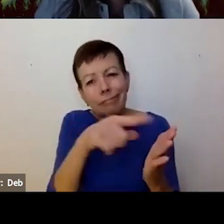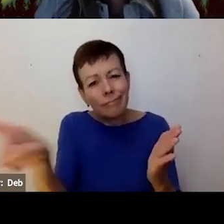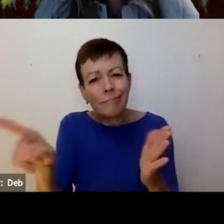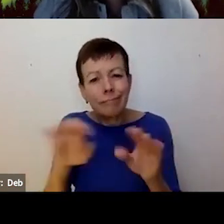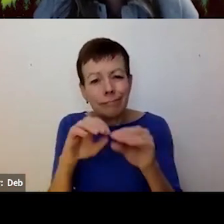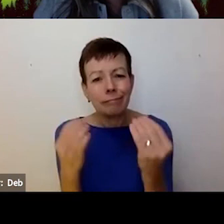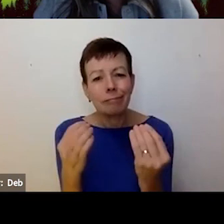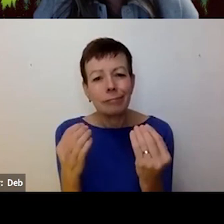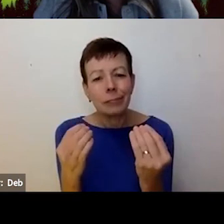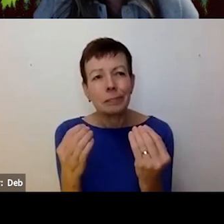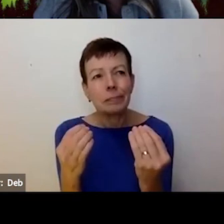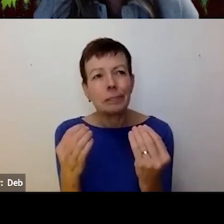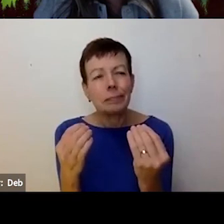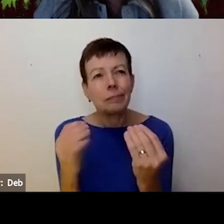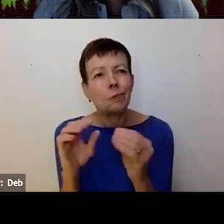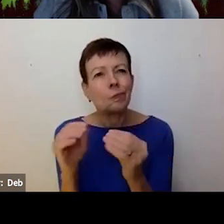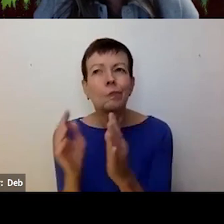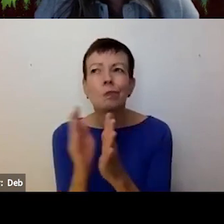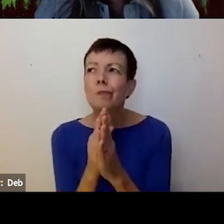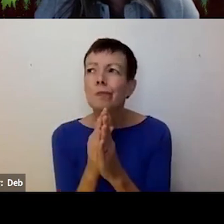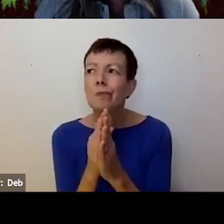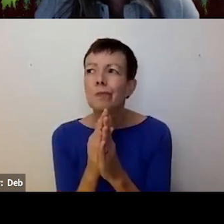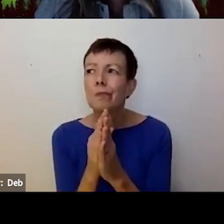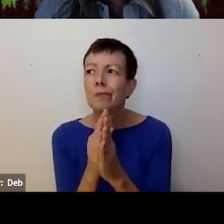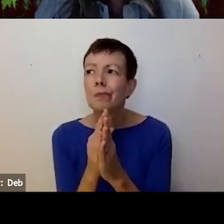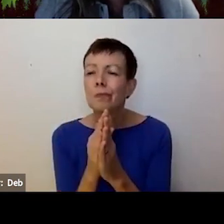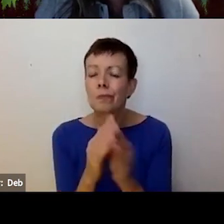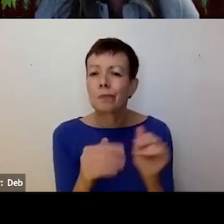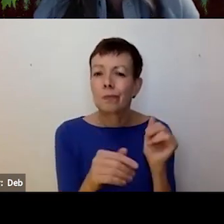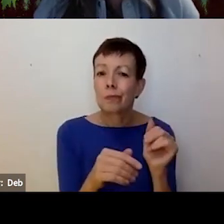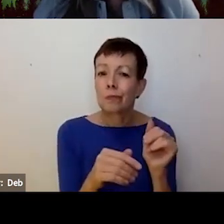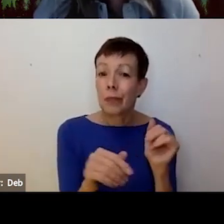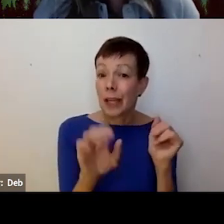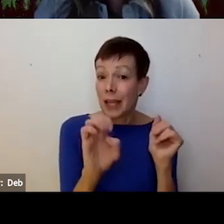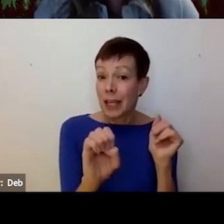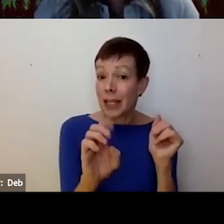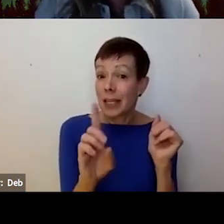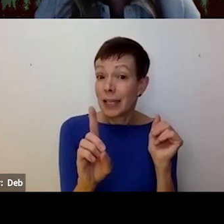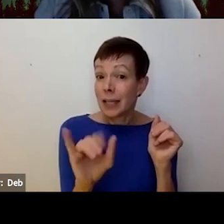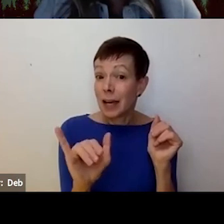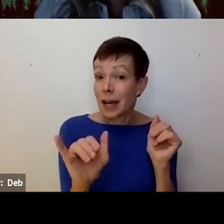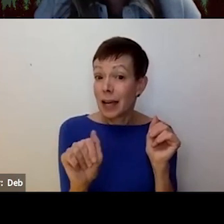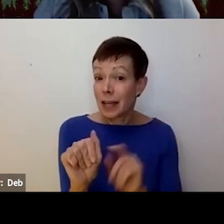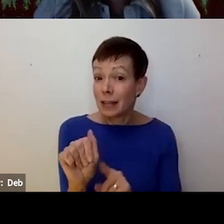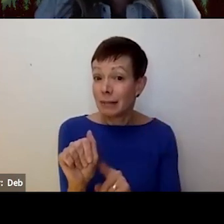you know, work around EDIA shouldn't only be undertaken by IBPOC